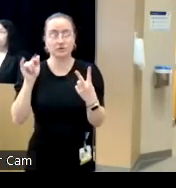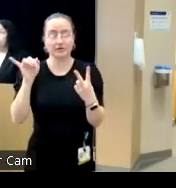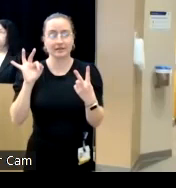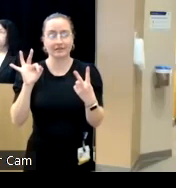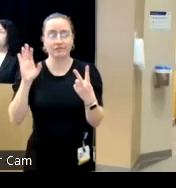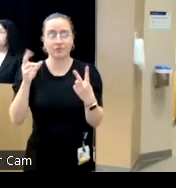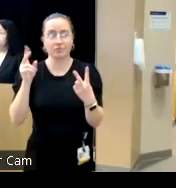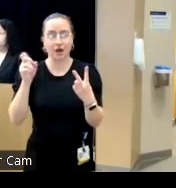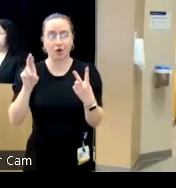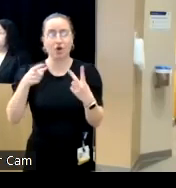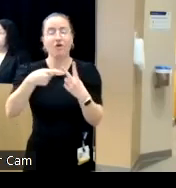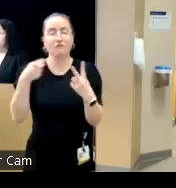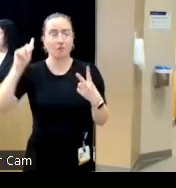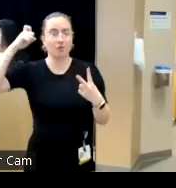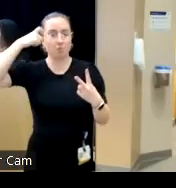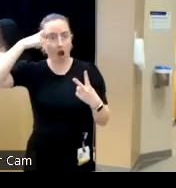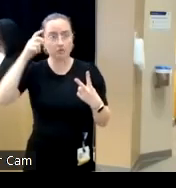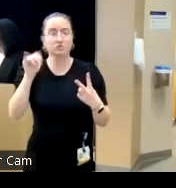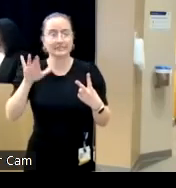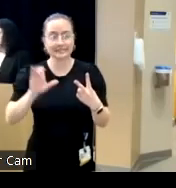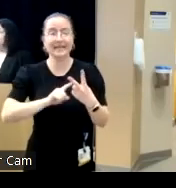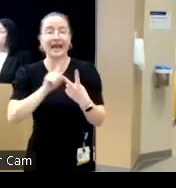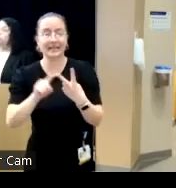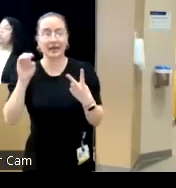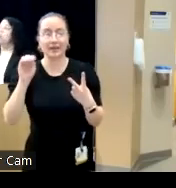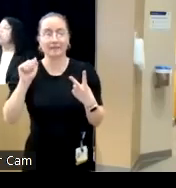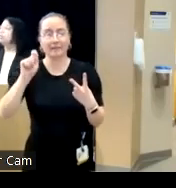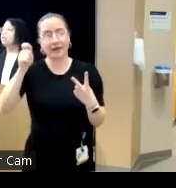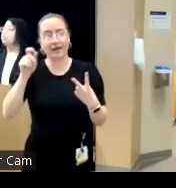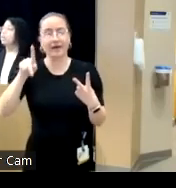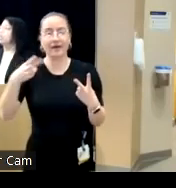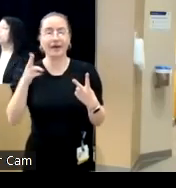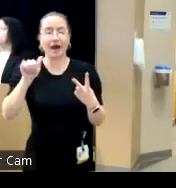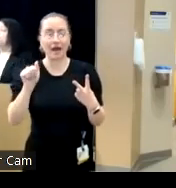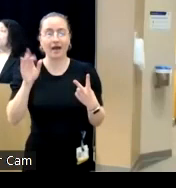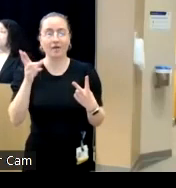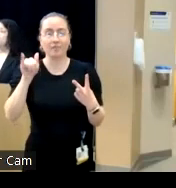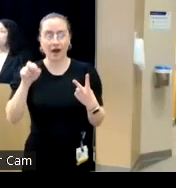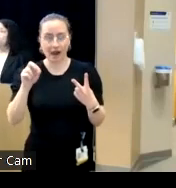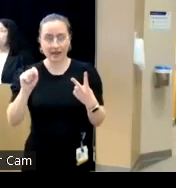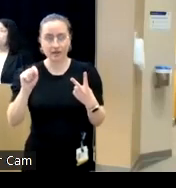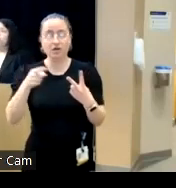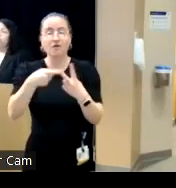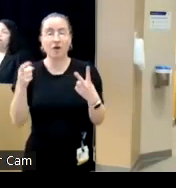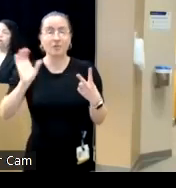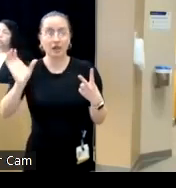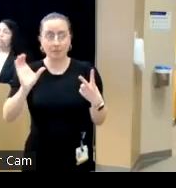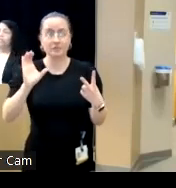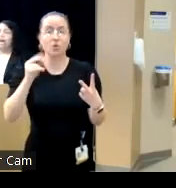the Bronx in New York City and Micaiah Bryant who lived in Columbus Ohio who were both who